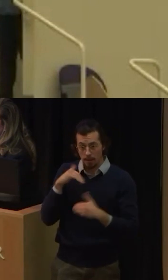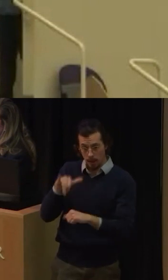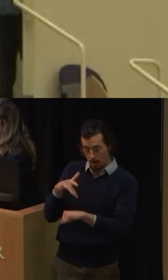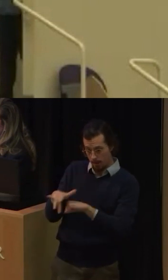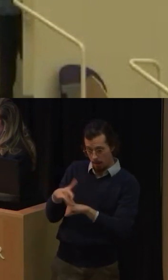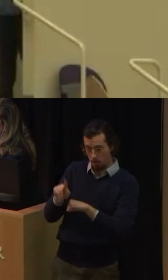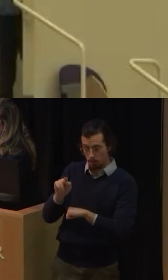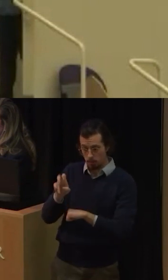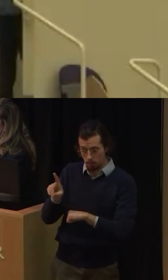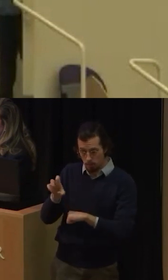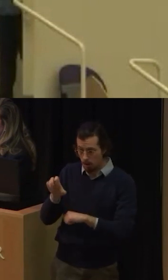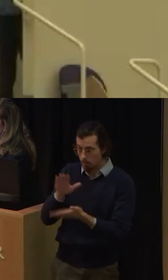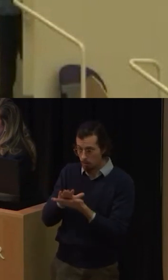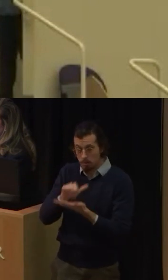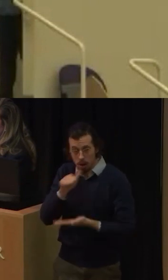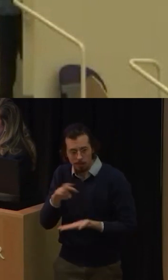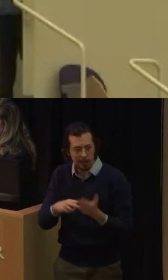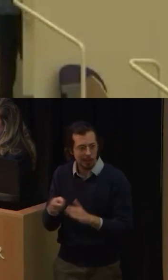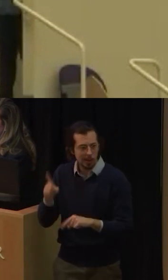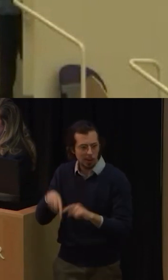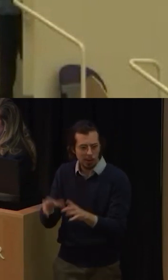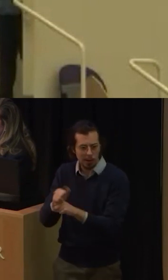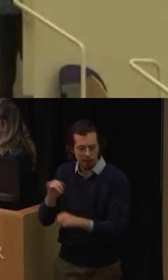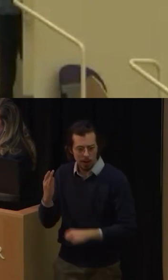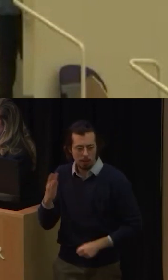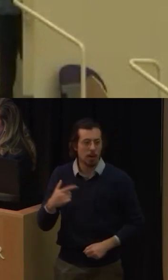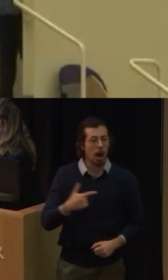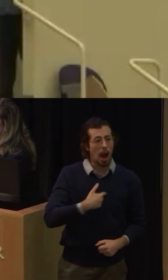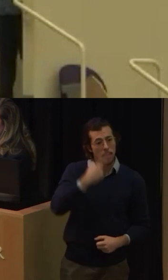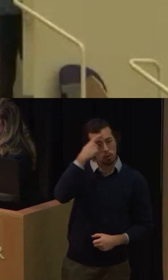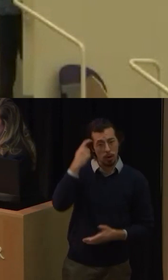he wouldn't have gotten his job. I'm a trauma therapist at HEAL. I worked with a patient.